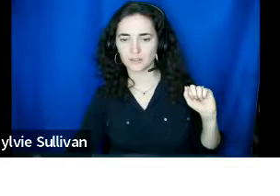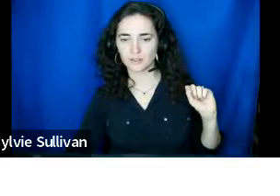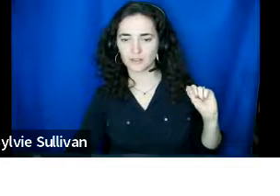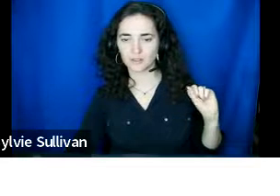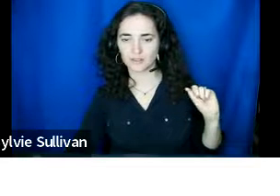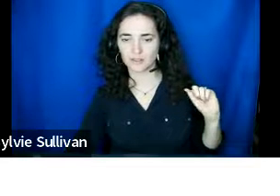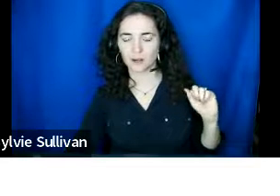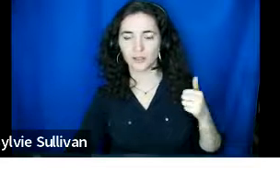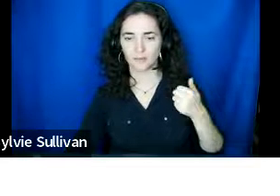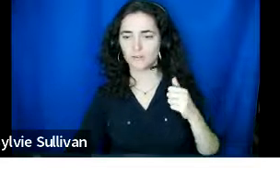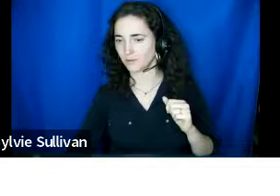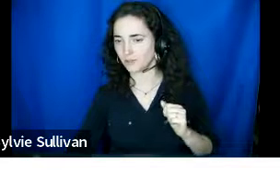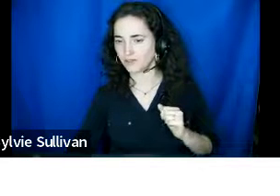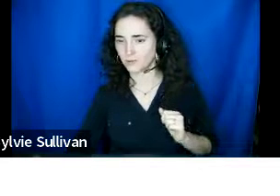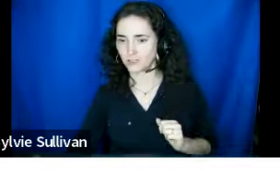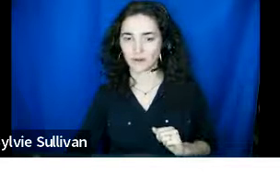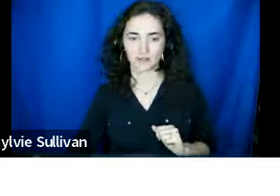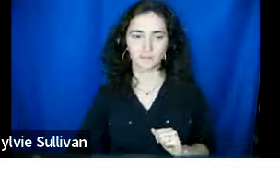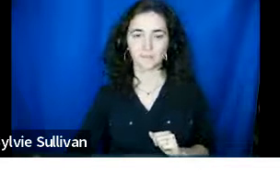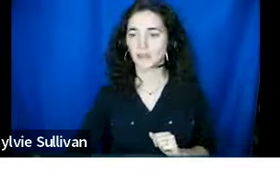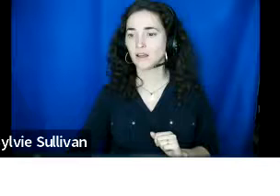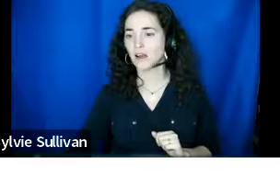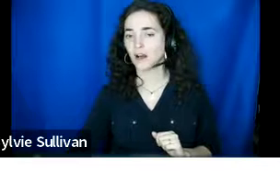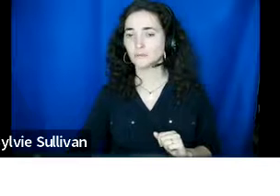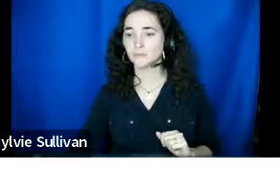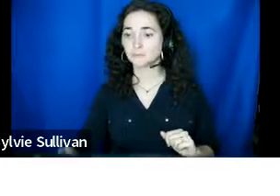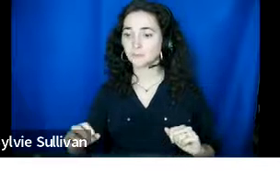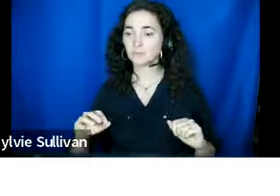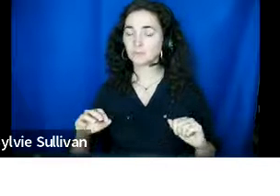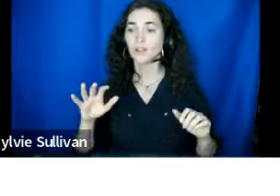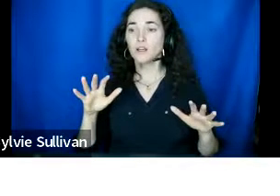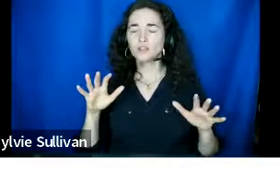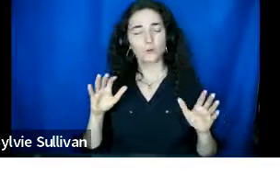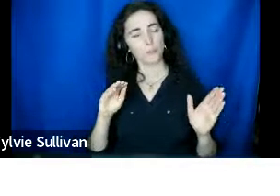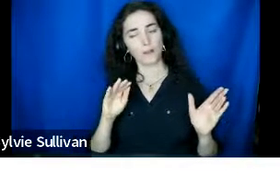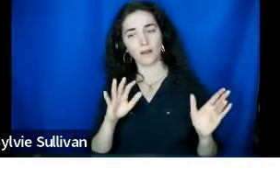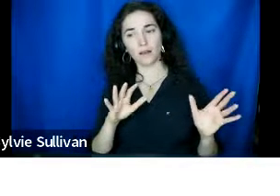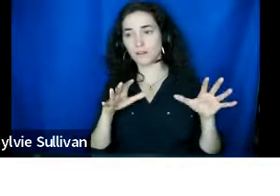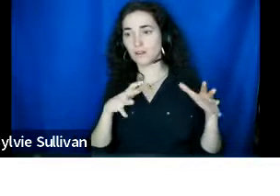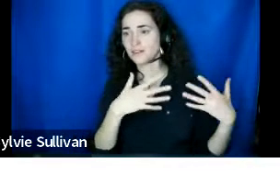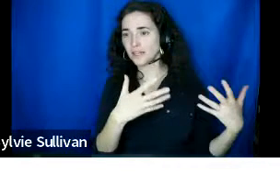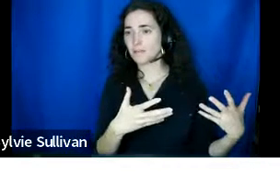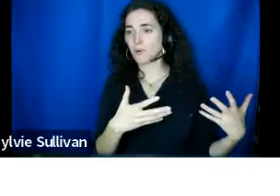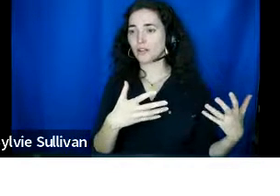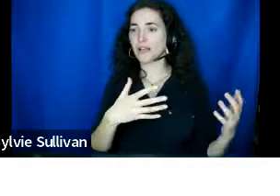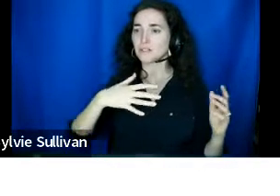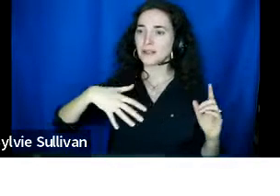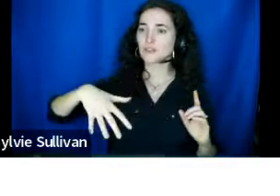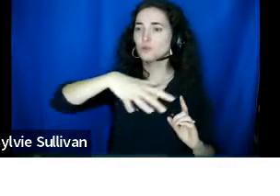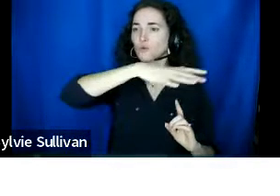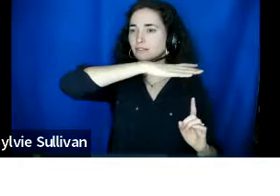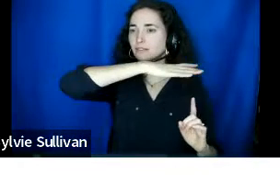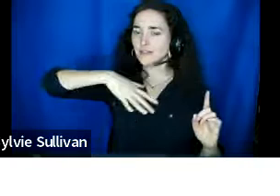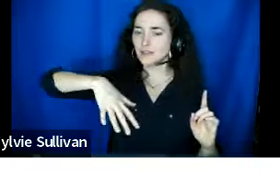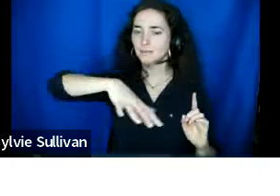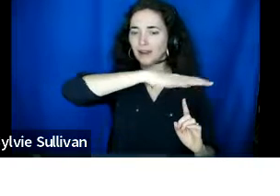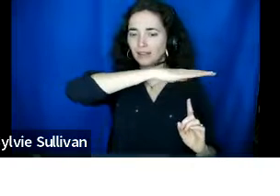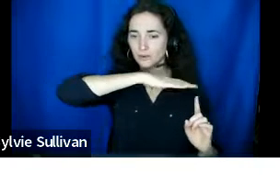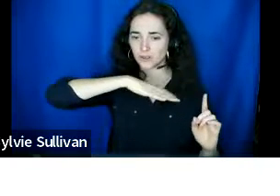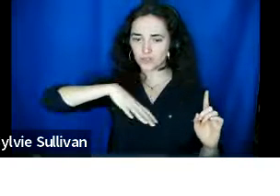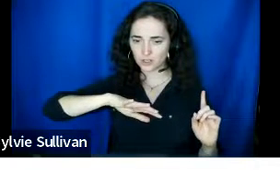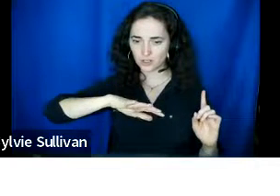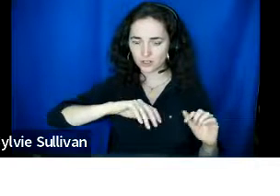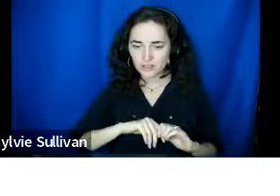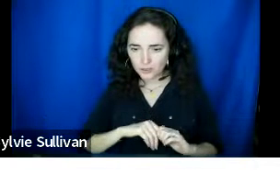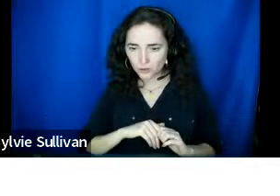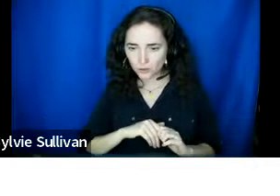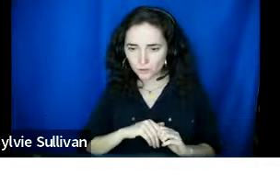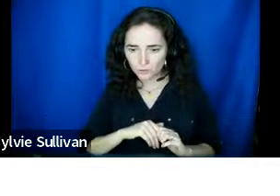little bit today. Okay, perfect, and getting some yes, great so another thing that's important again, is being surrounded by a language.